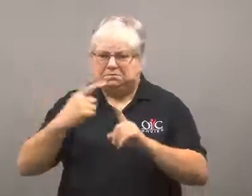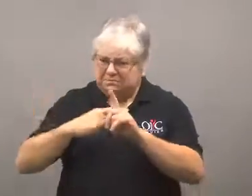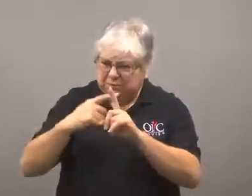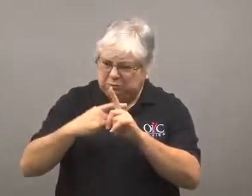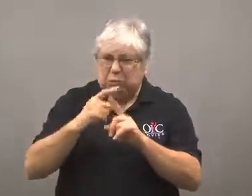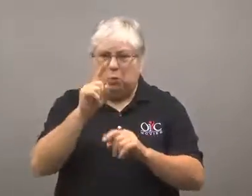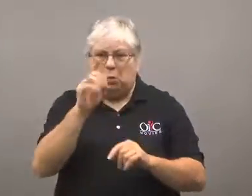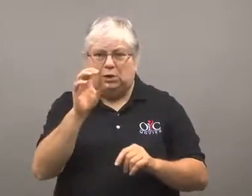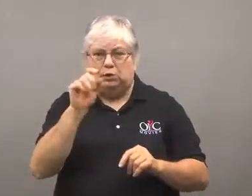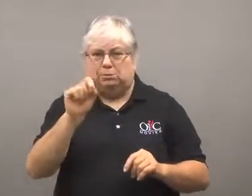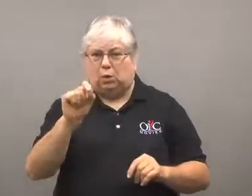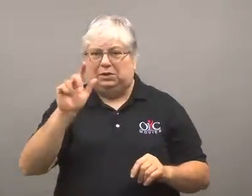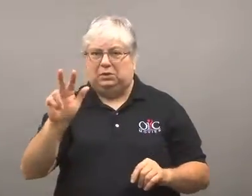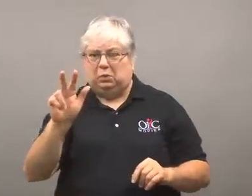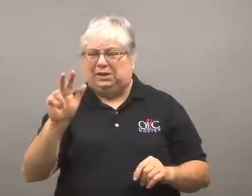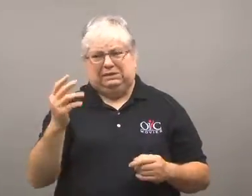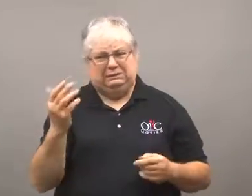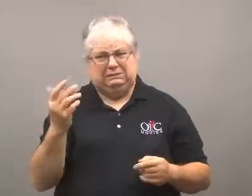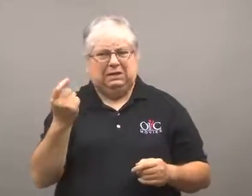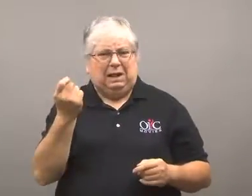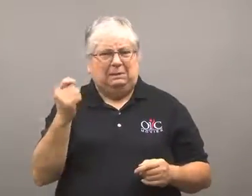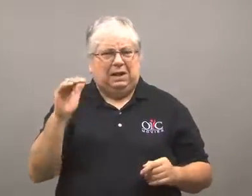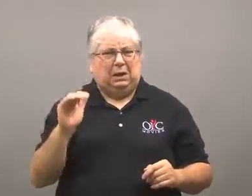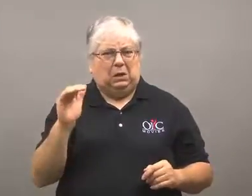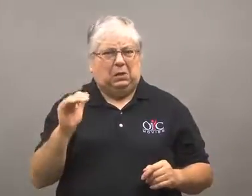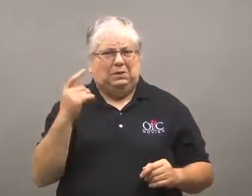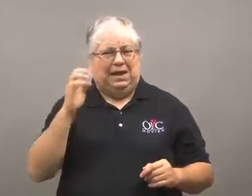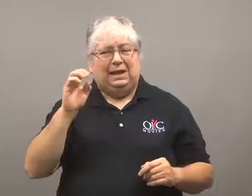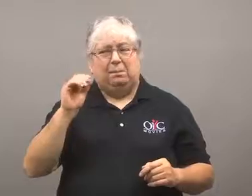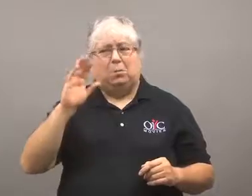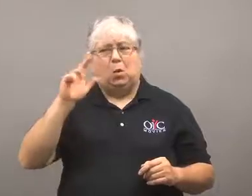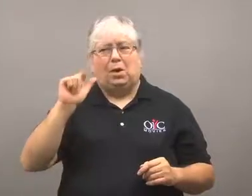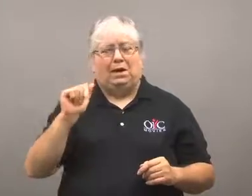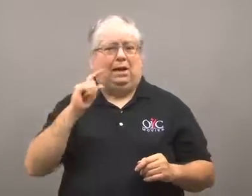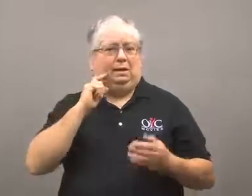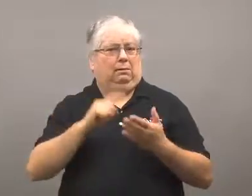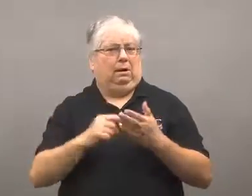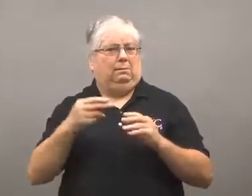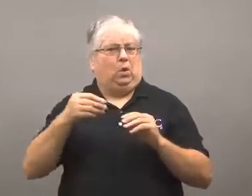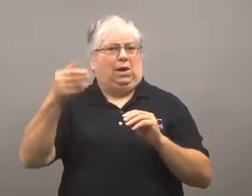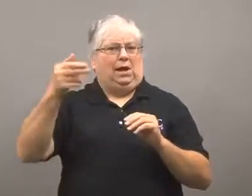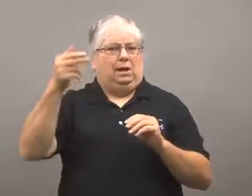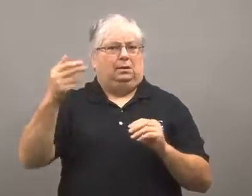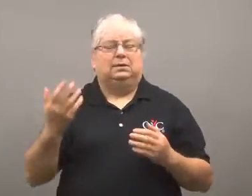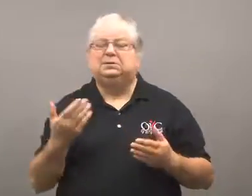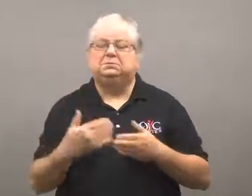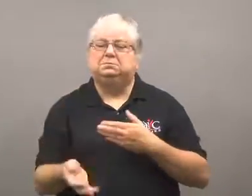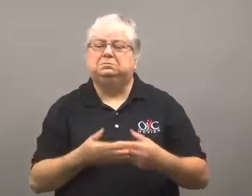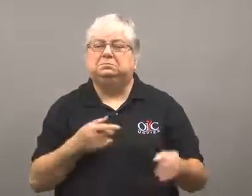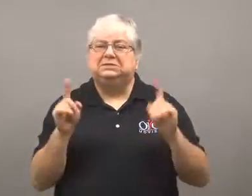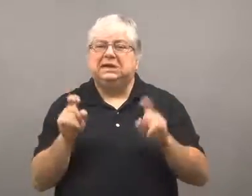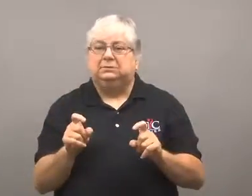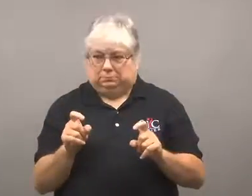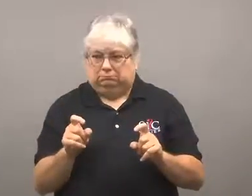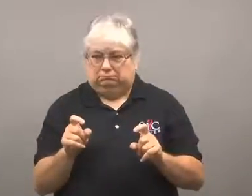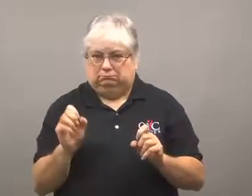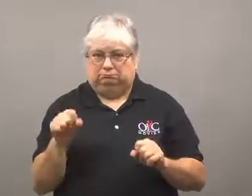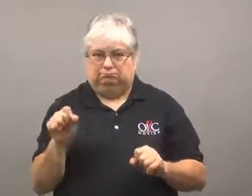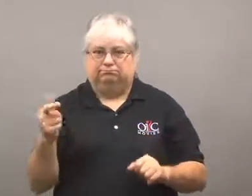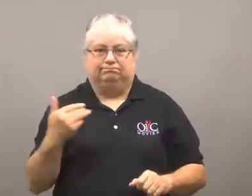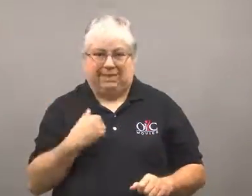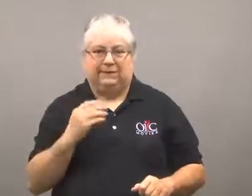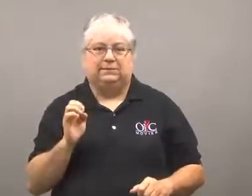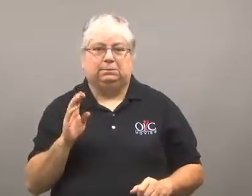Her temperature was 100.3, which is below the threshold for Ebola.